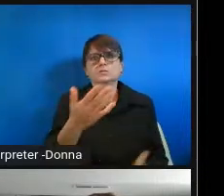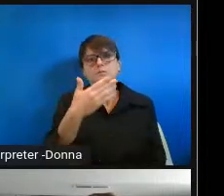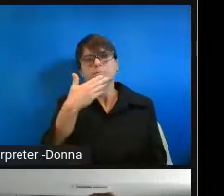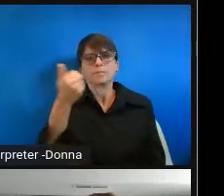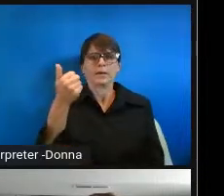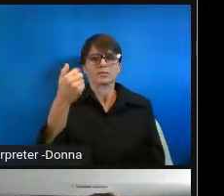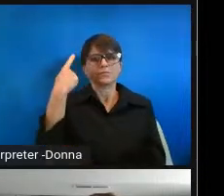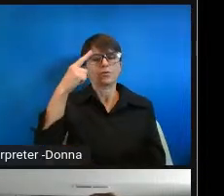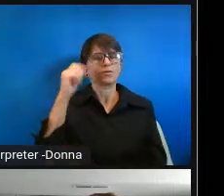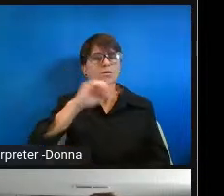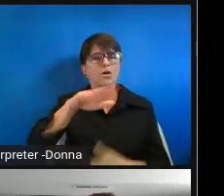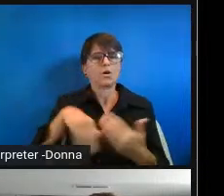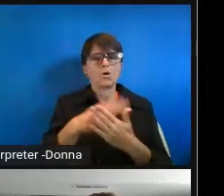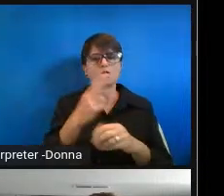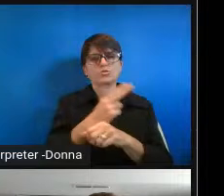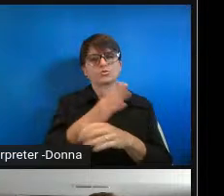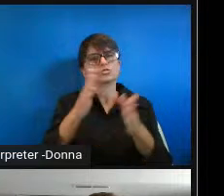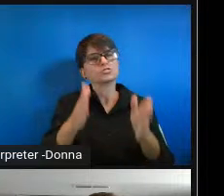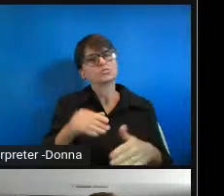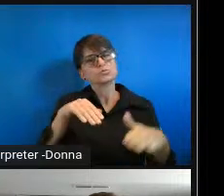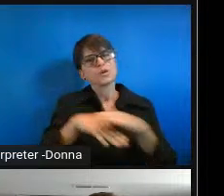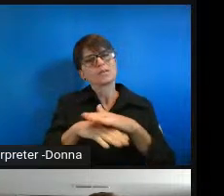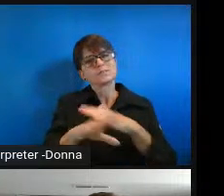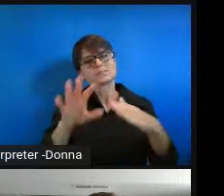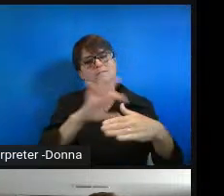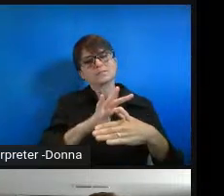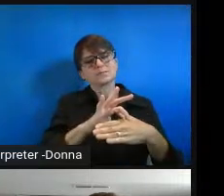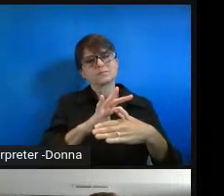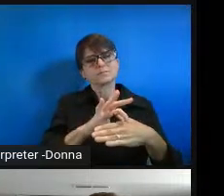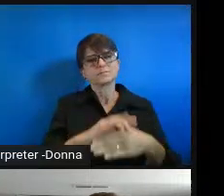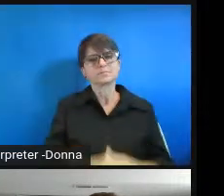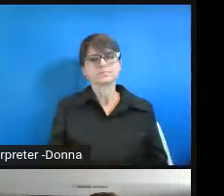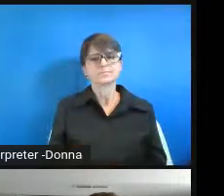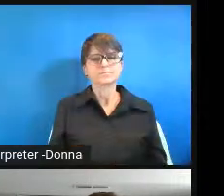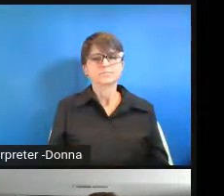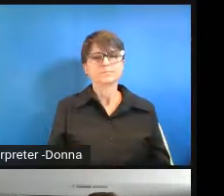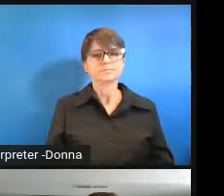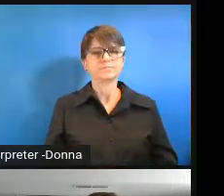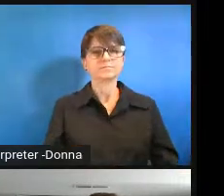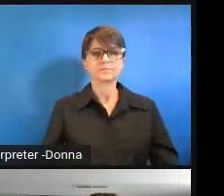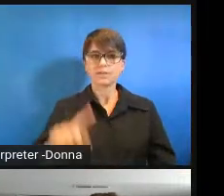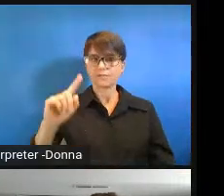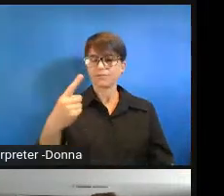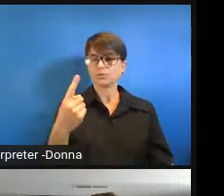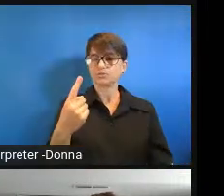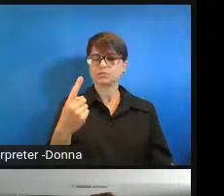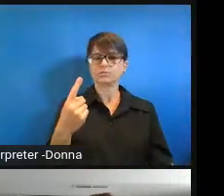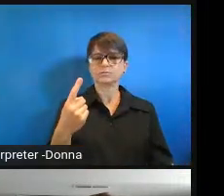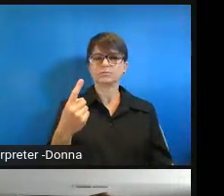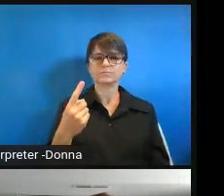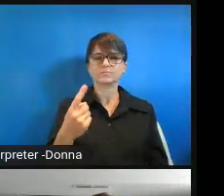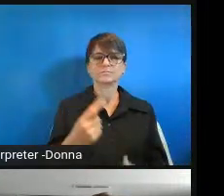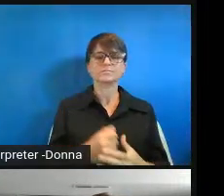For best practices let's dive in to what makes an ideal Dialog experience for any and all